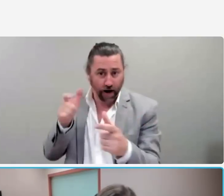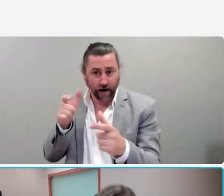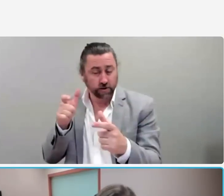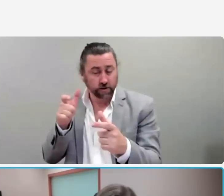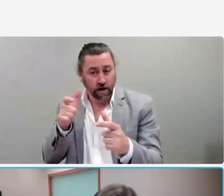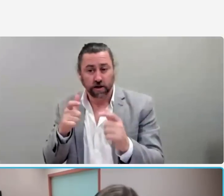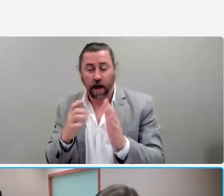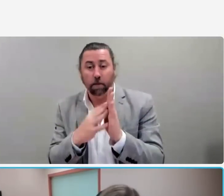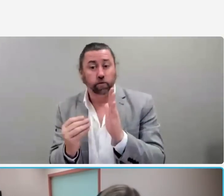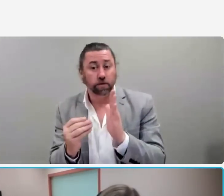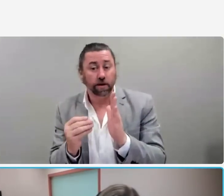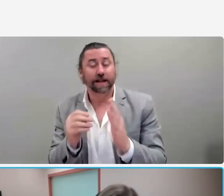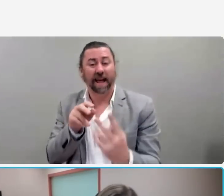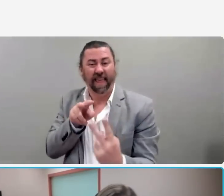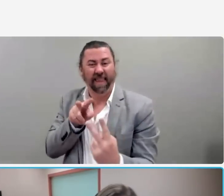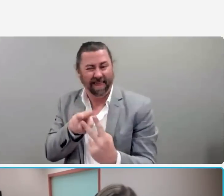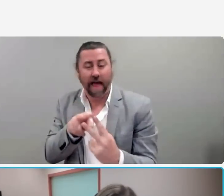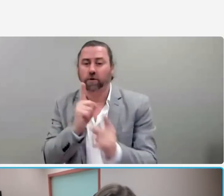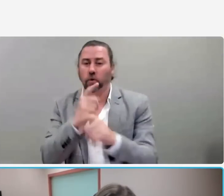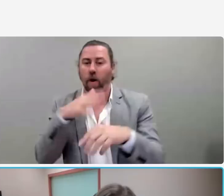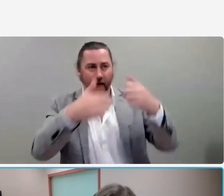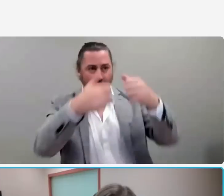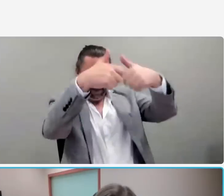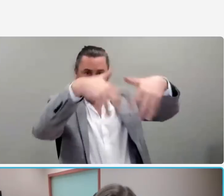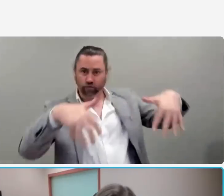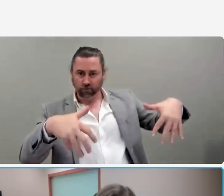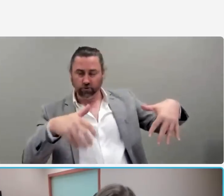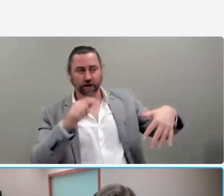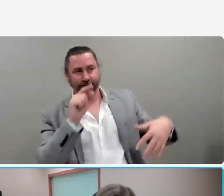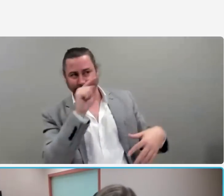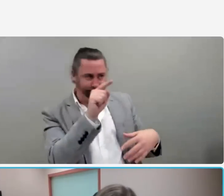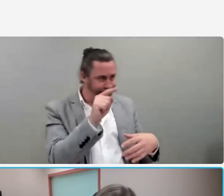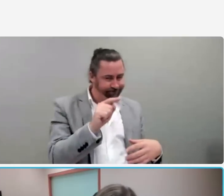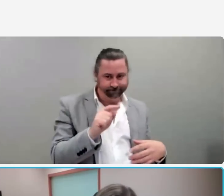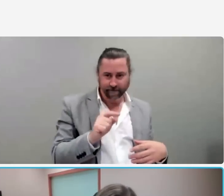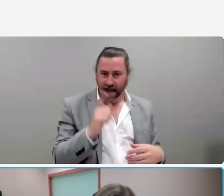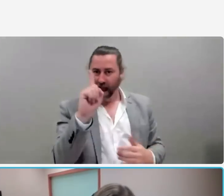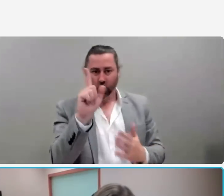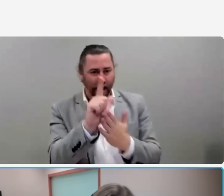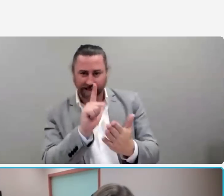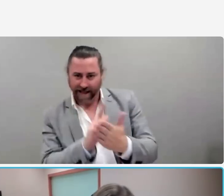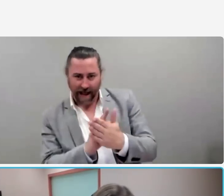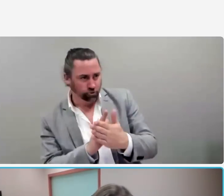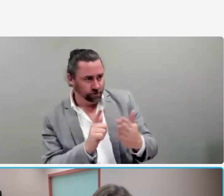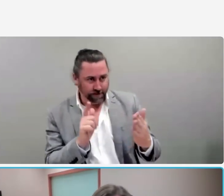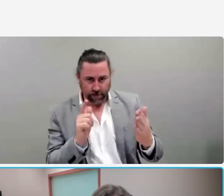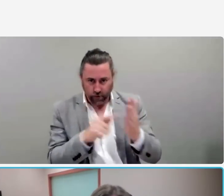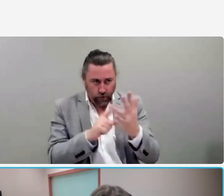both significant structural changes which would be difficult to facilitate within their current legislative framework.